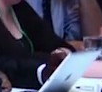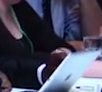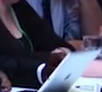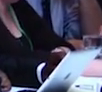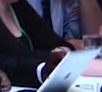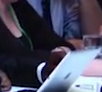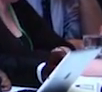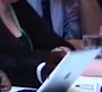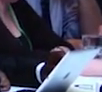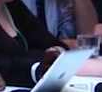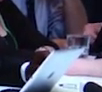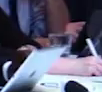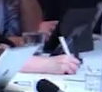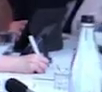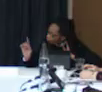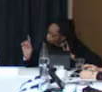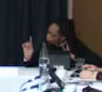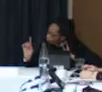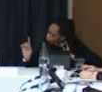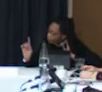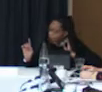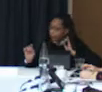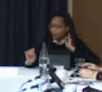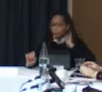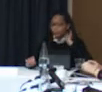Other comments? Thank you Chairman.